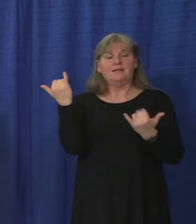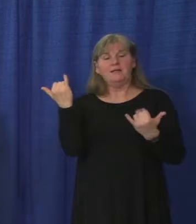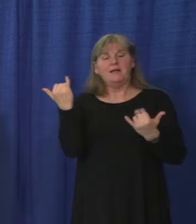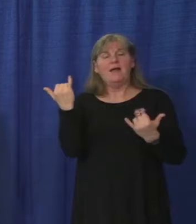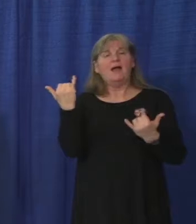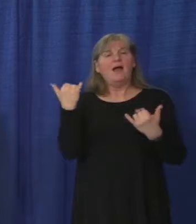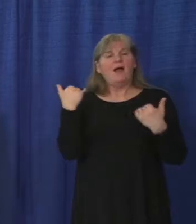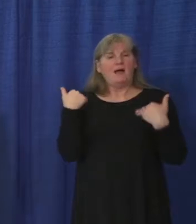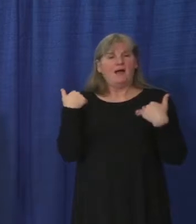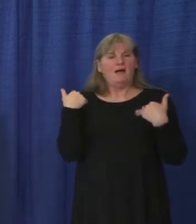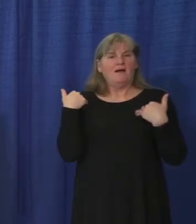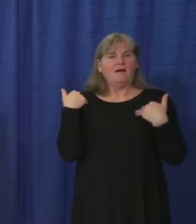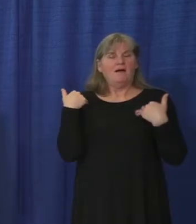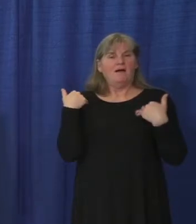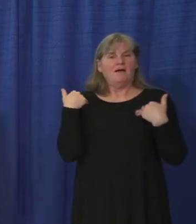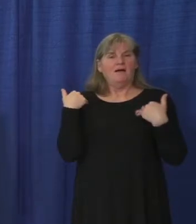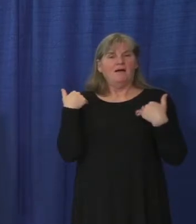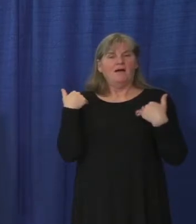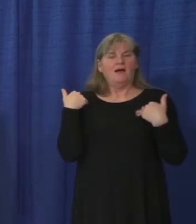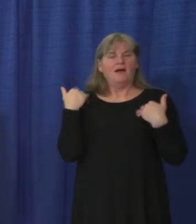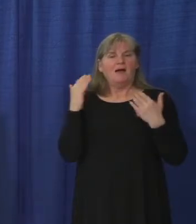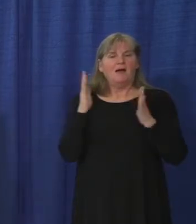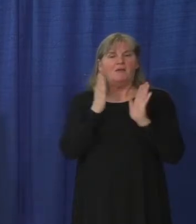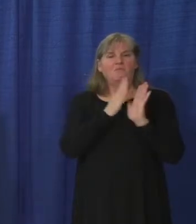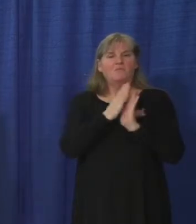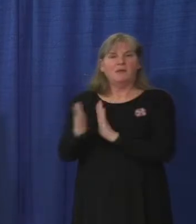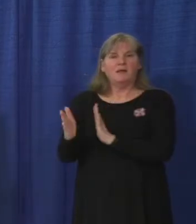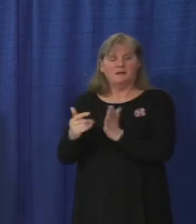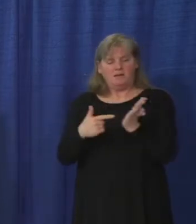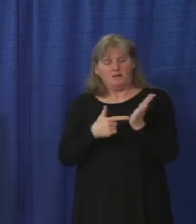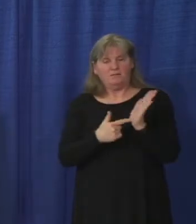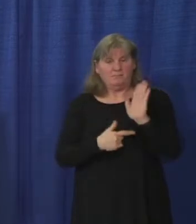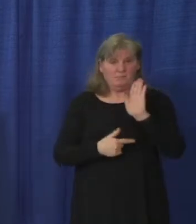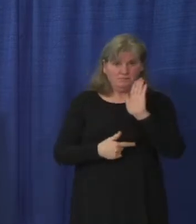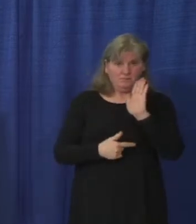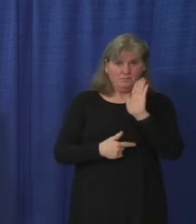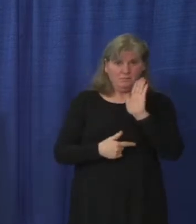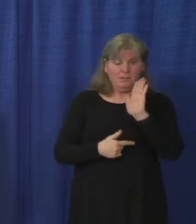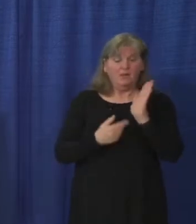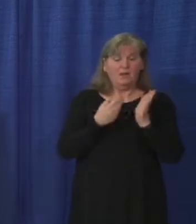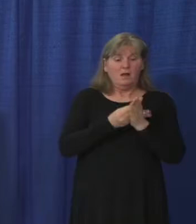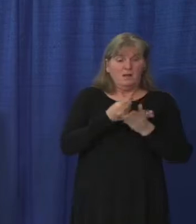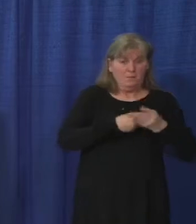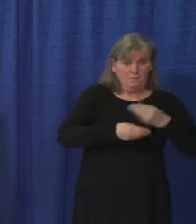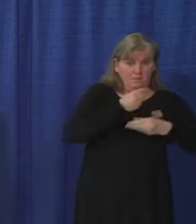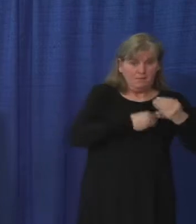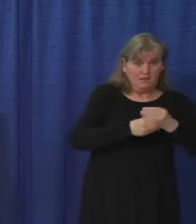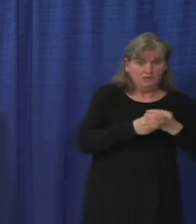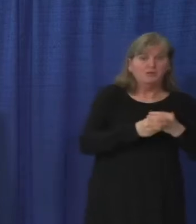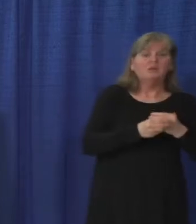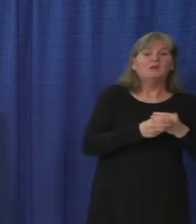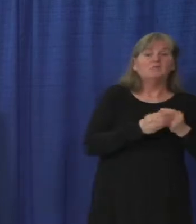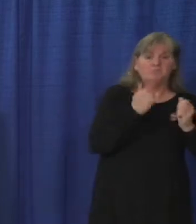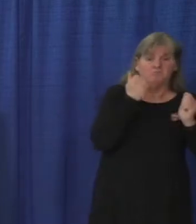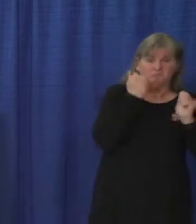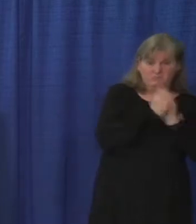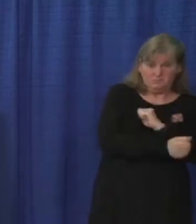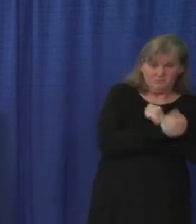blueprint that puts together both the budget that was just announced, the Minister of tourism identifying a new